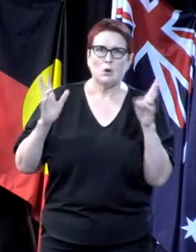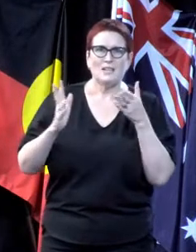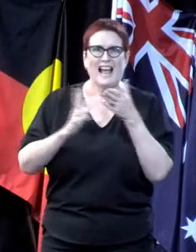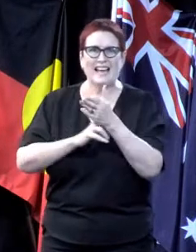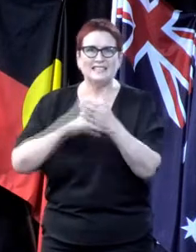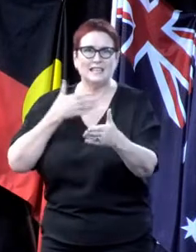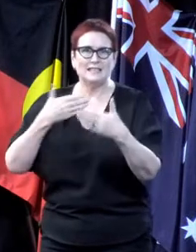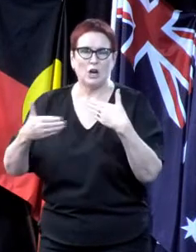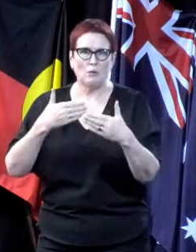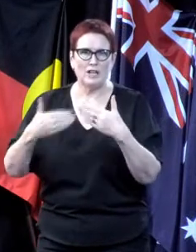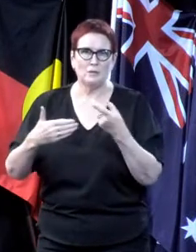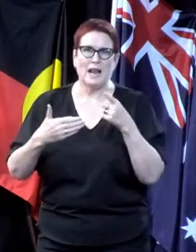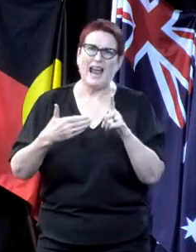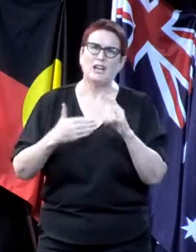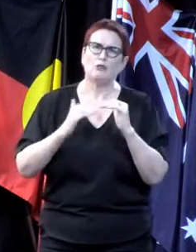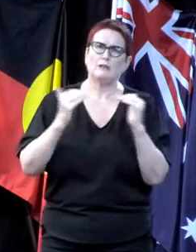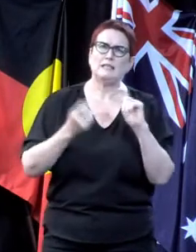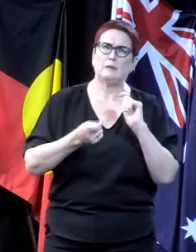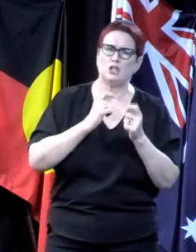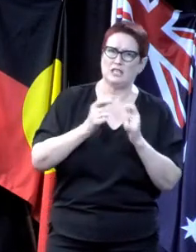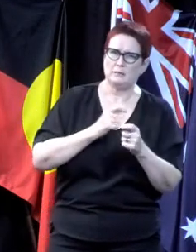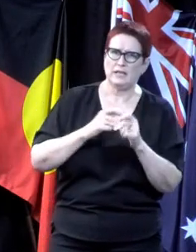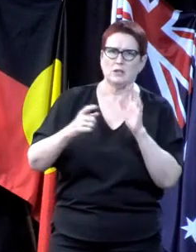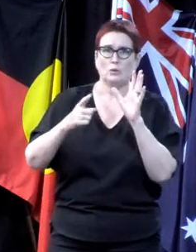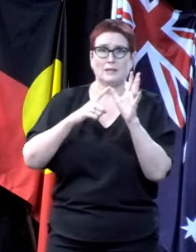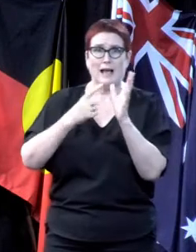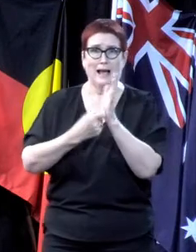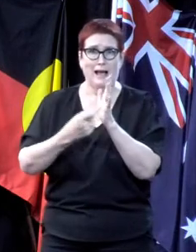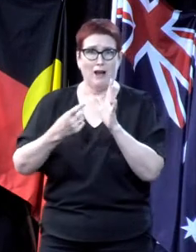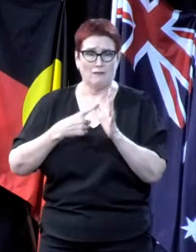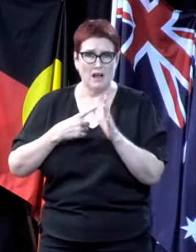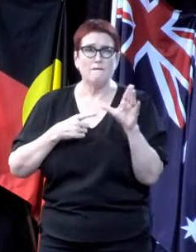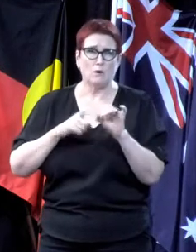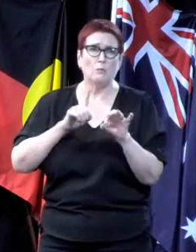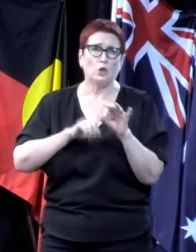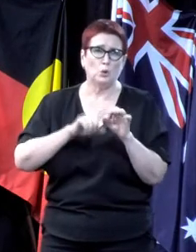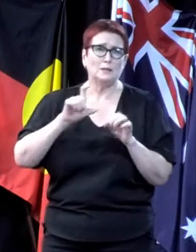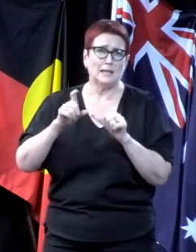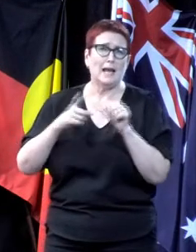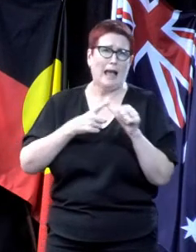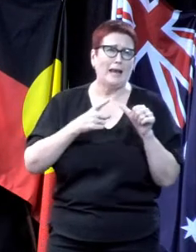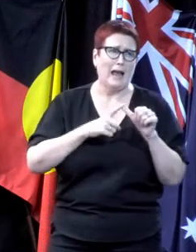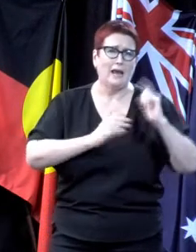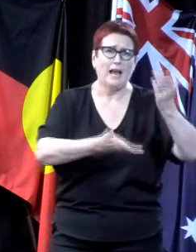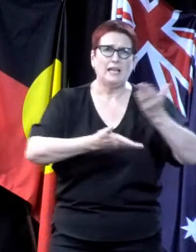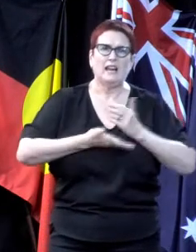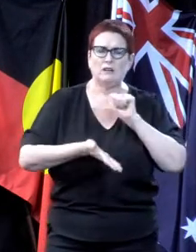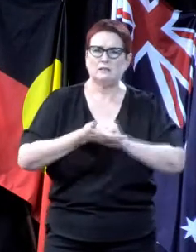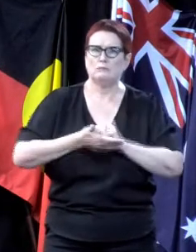And it's called AARA, and it's from QCAA. And we're following, and we have a process. And we've been working rolling it out.